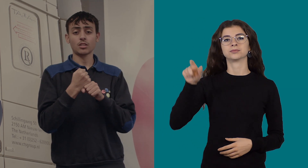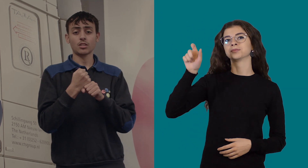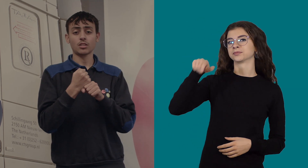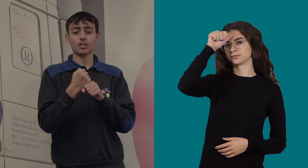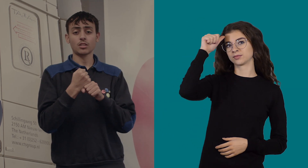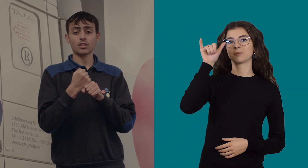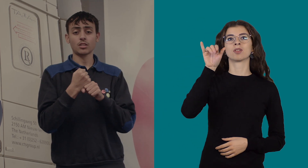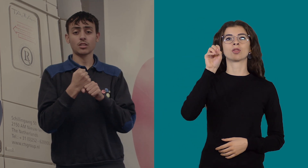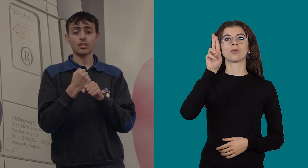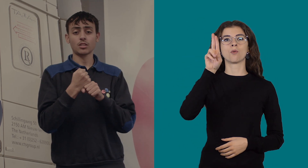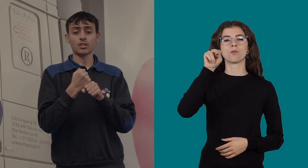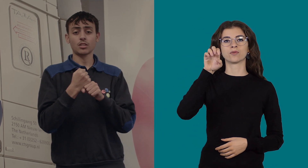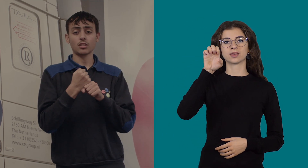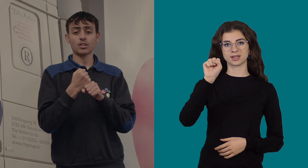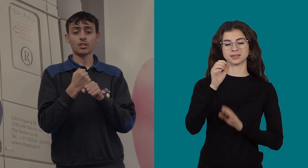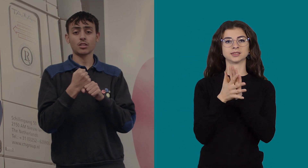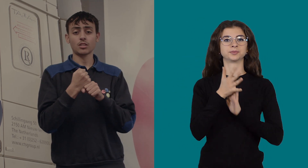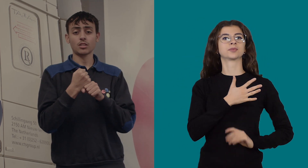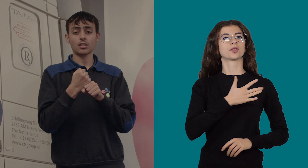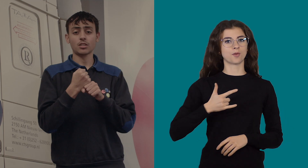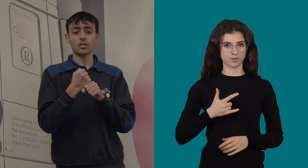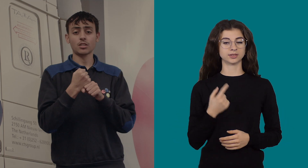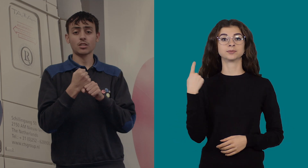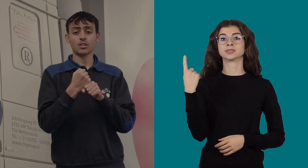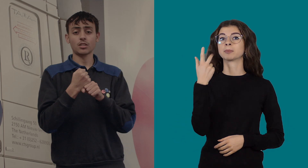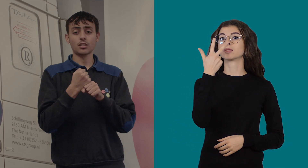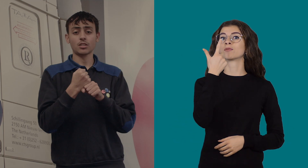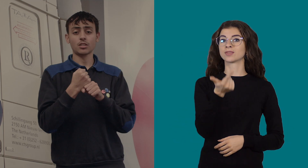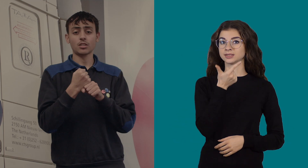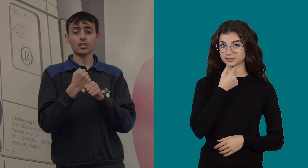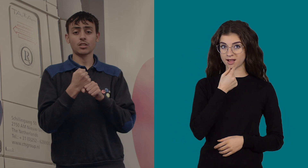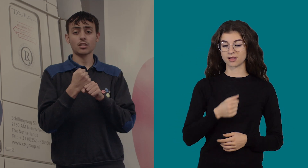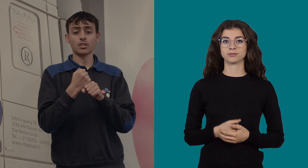This is Younes and this is his sign name. He is 23 years old.